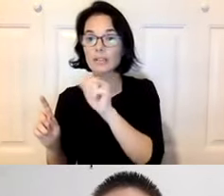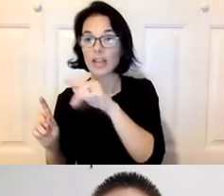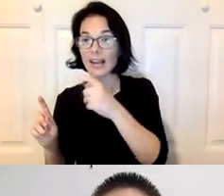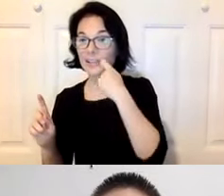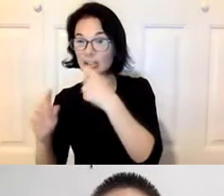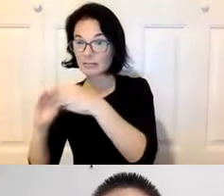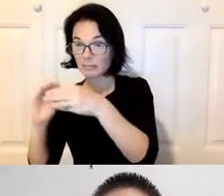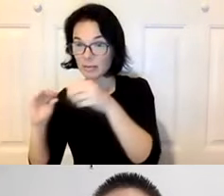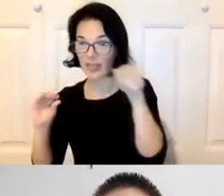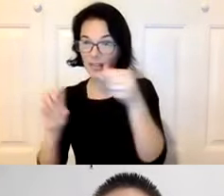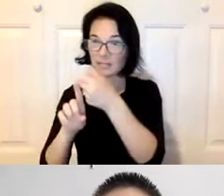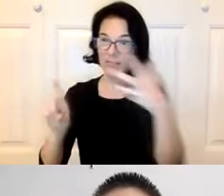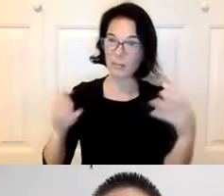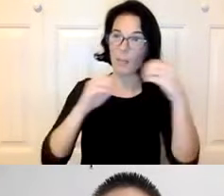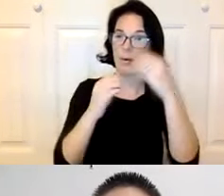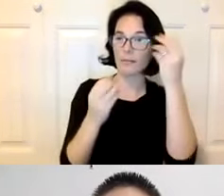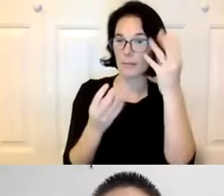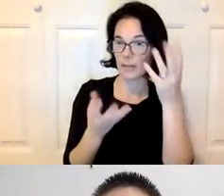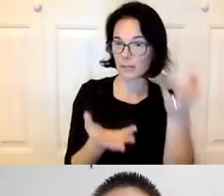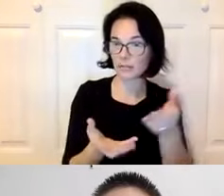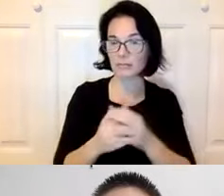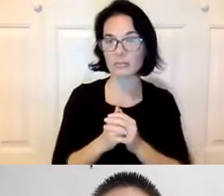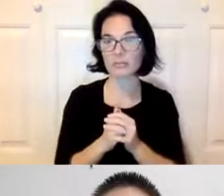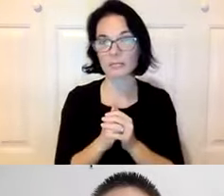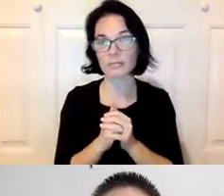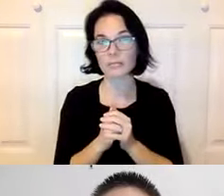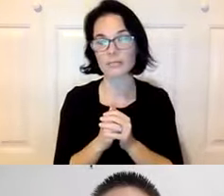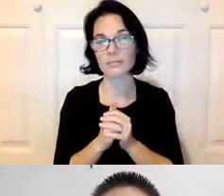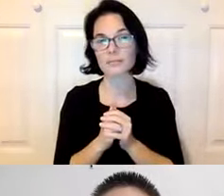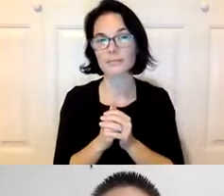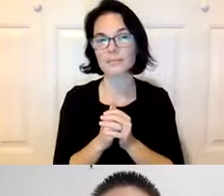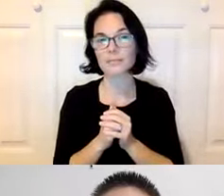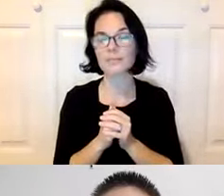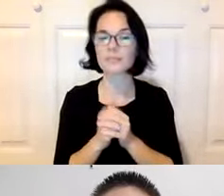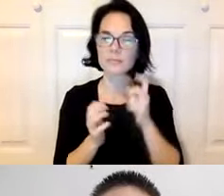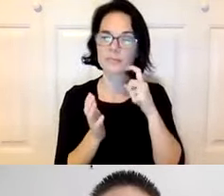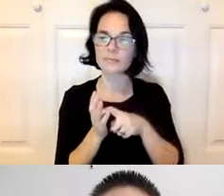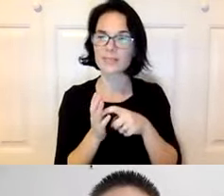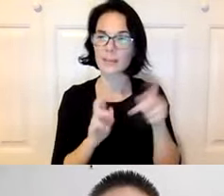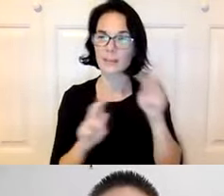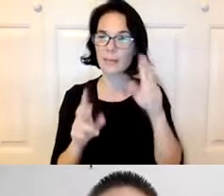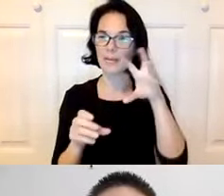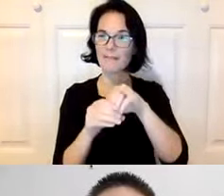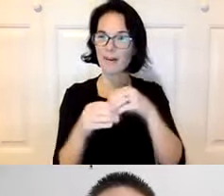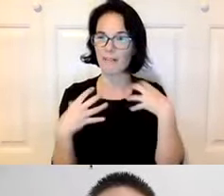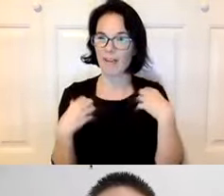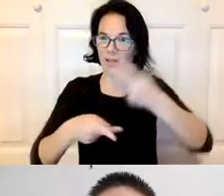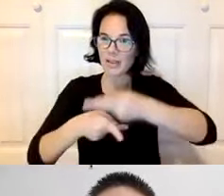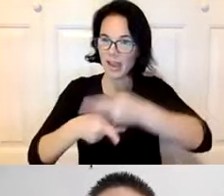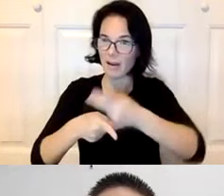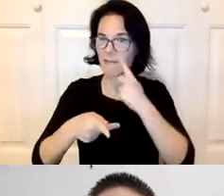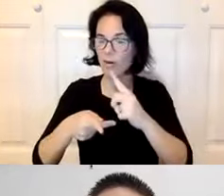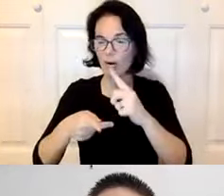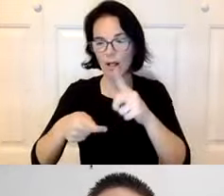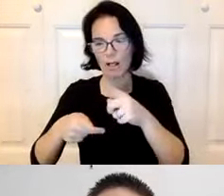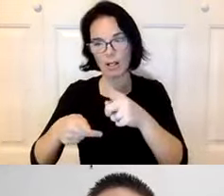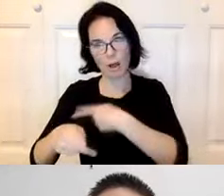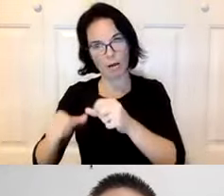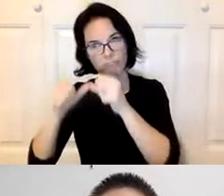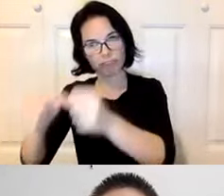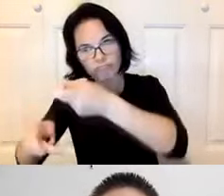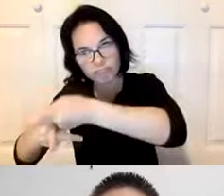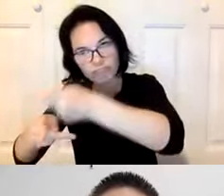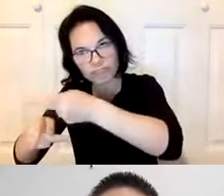As you can see, the people who are healthcare personnel in long-term care facilities will be among the first to get it.